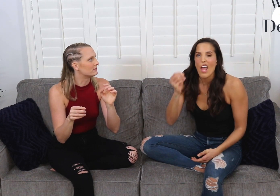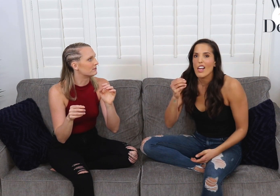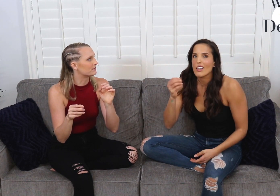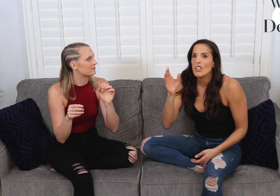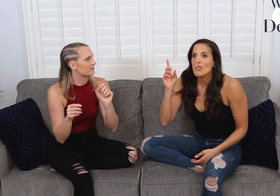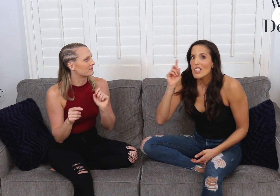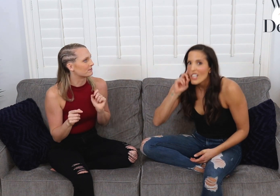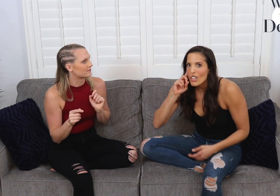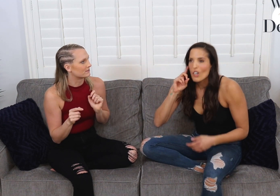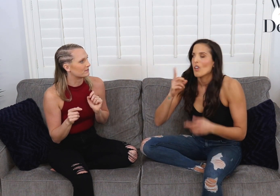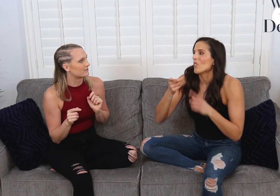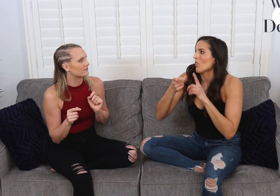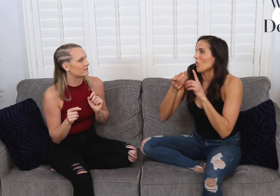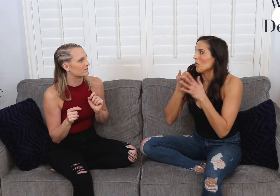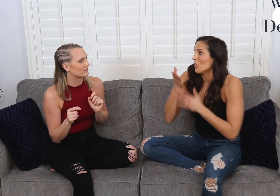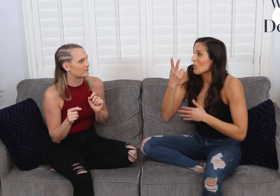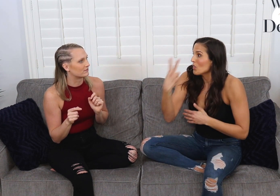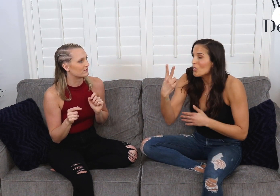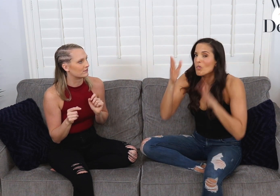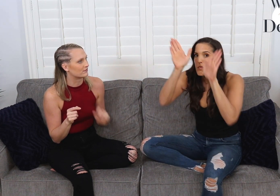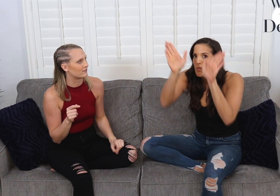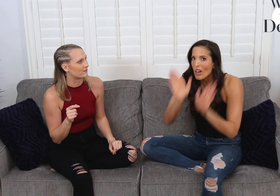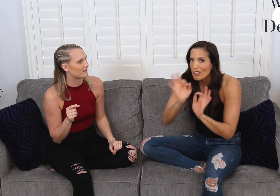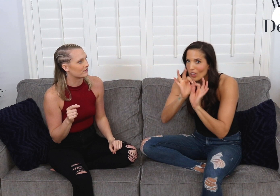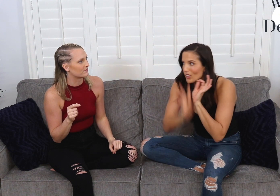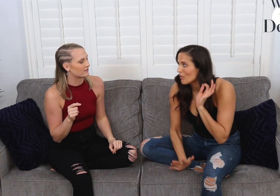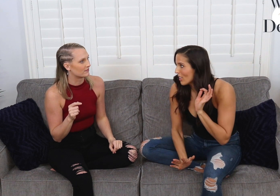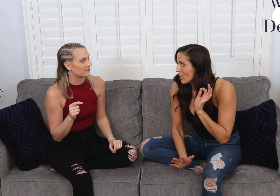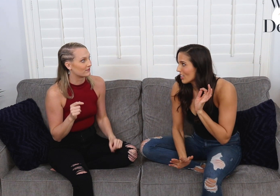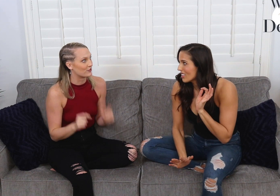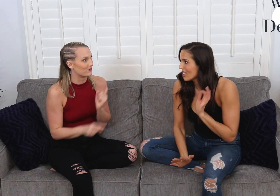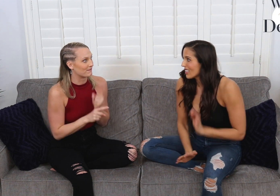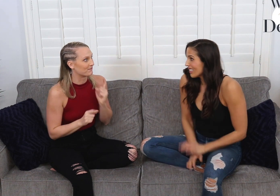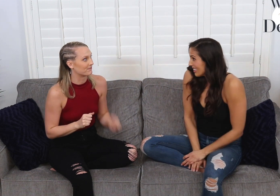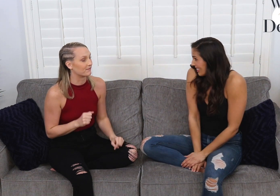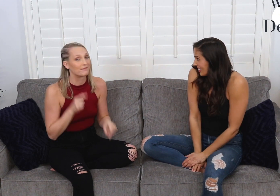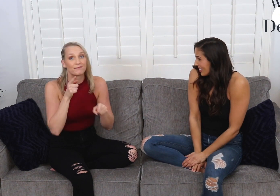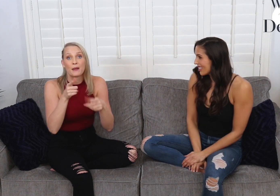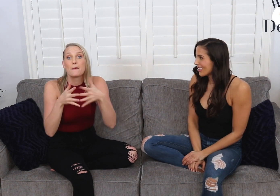And we have two people voicing for us as we sign. Right.